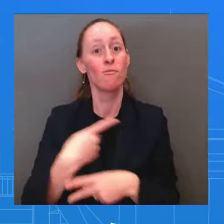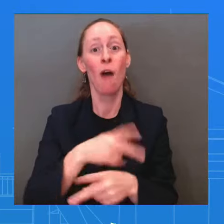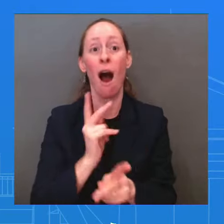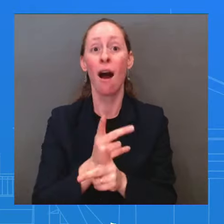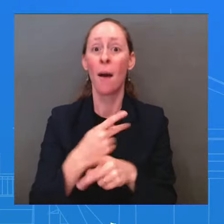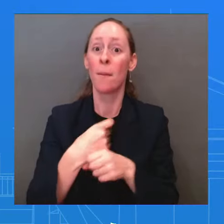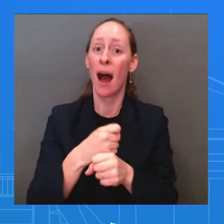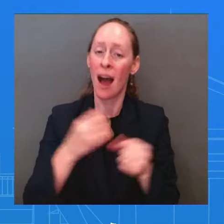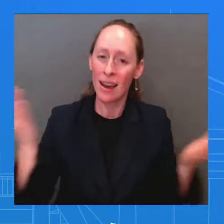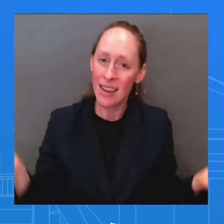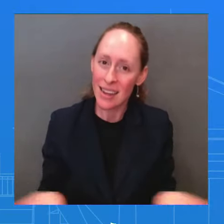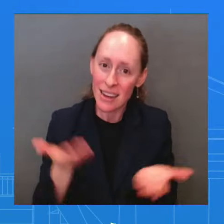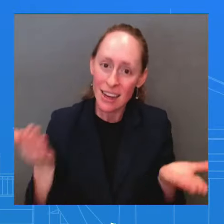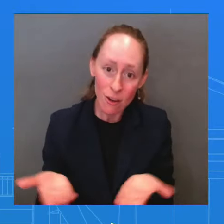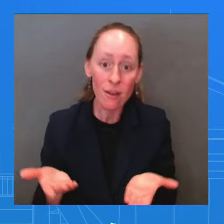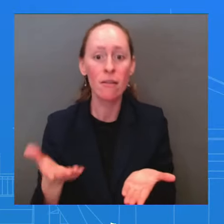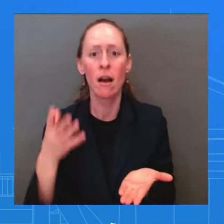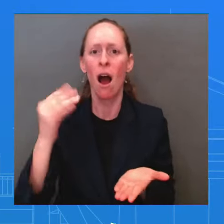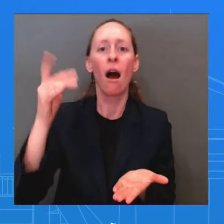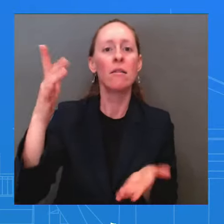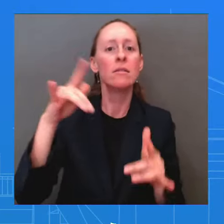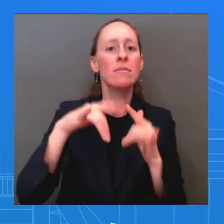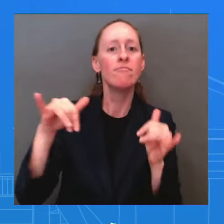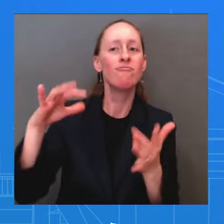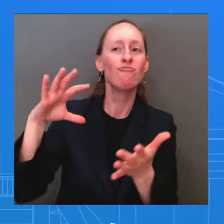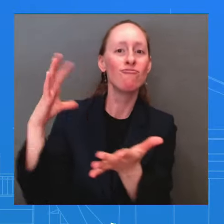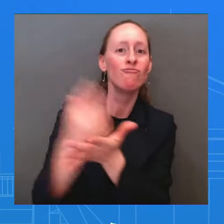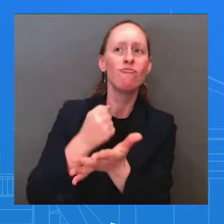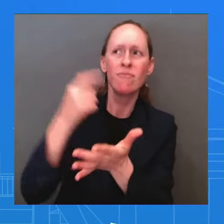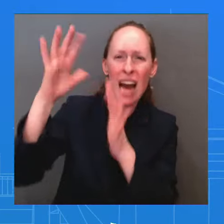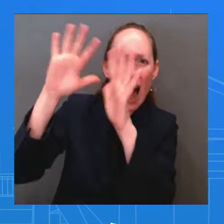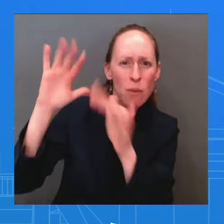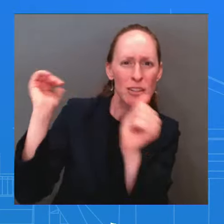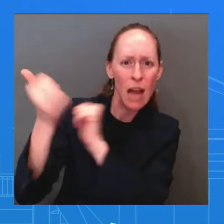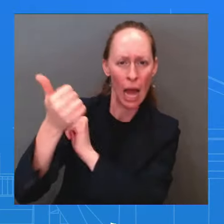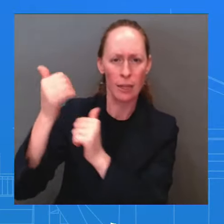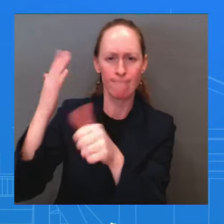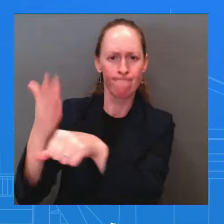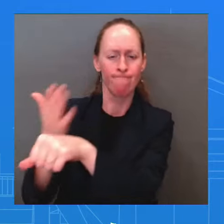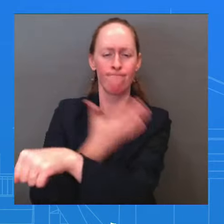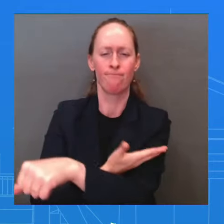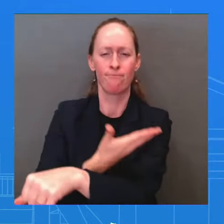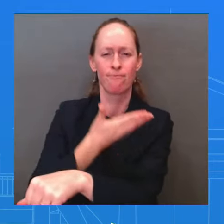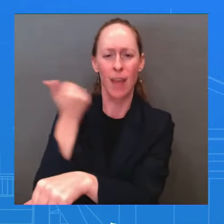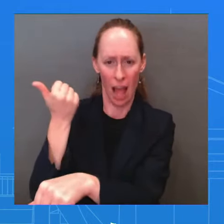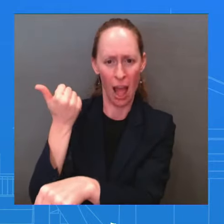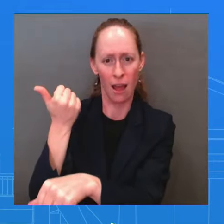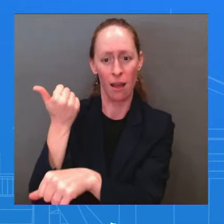This is what the President's focus is on -- right? making sure that we rebuilt an industry back in America,